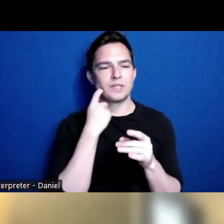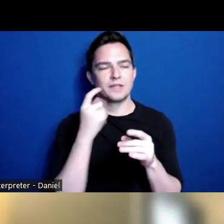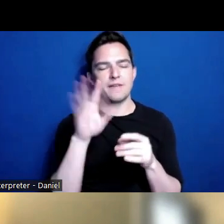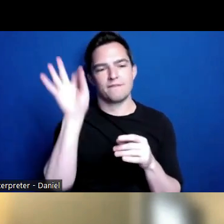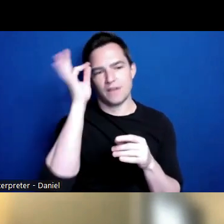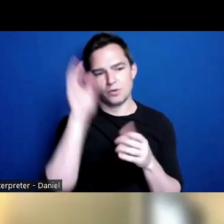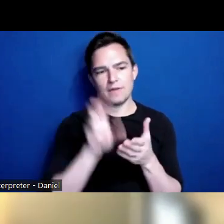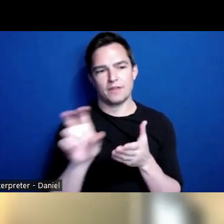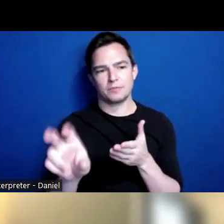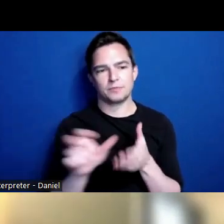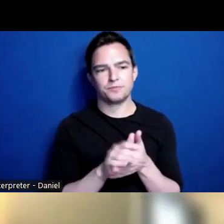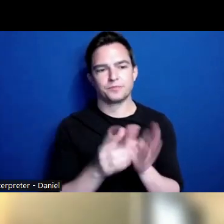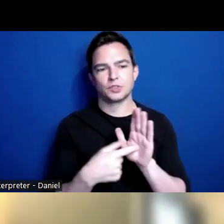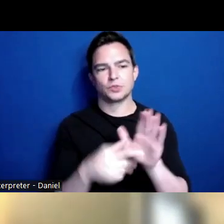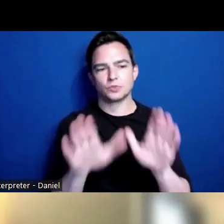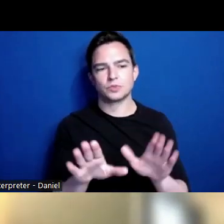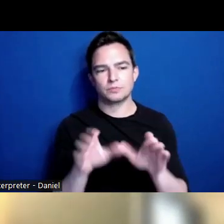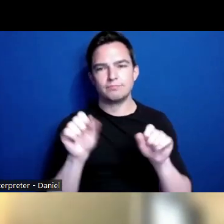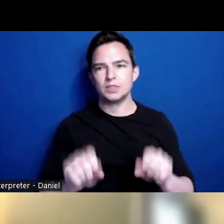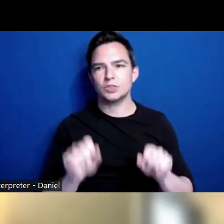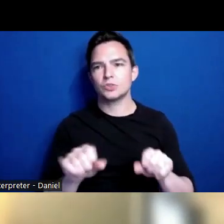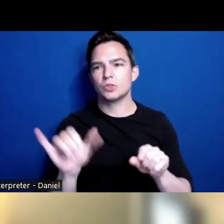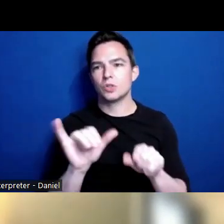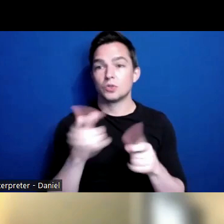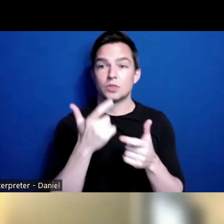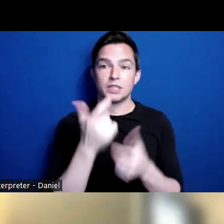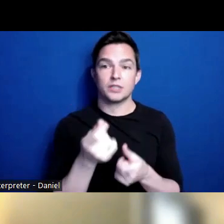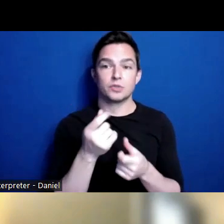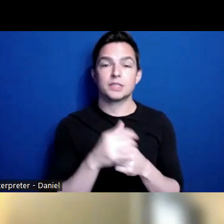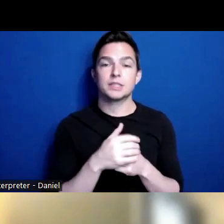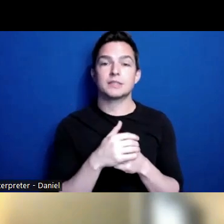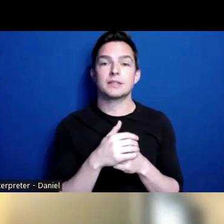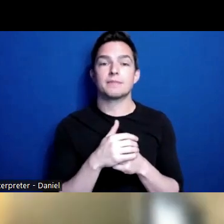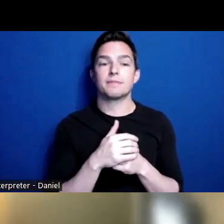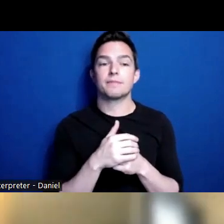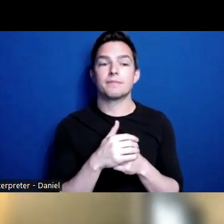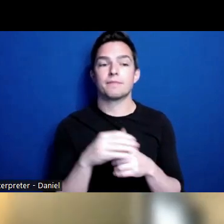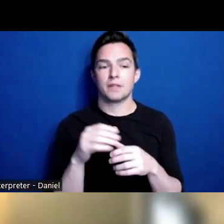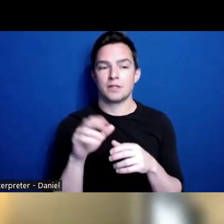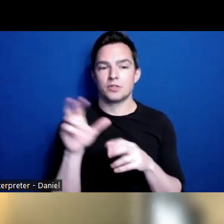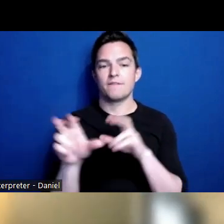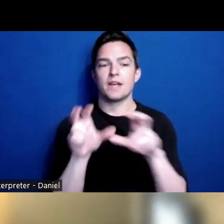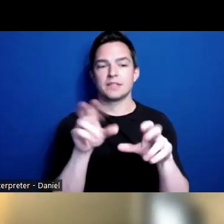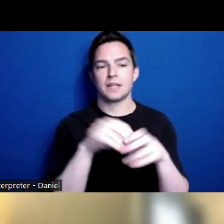I think shows great potential and also interest in investing in partnerships and collaborations